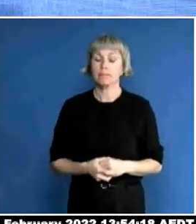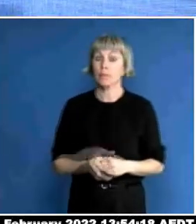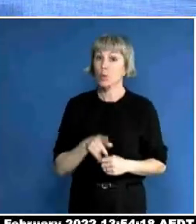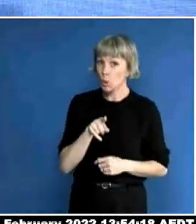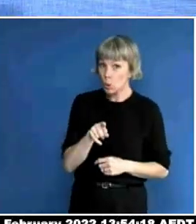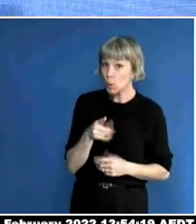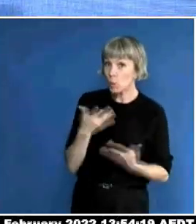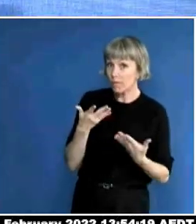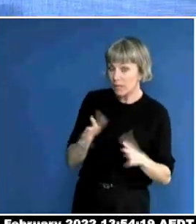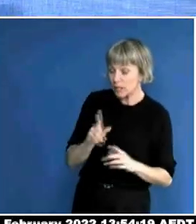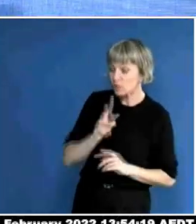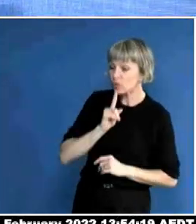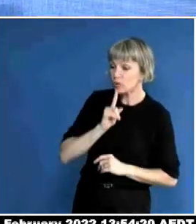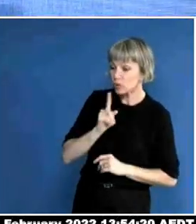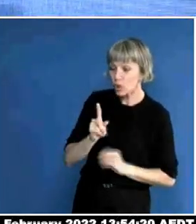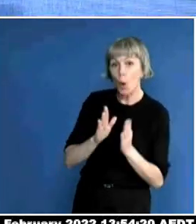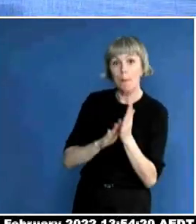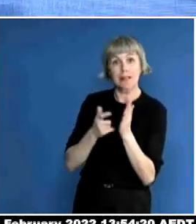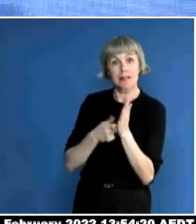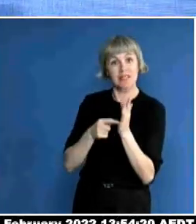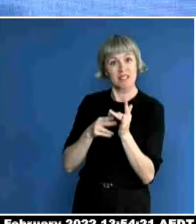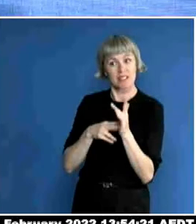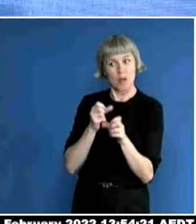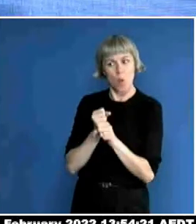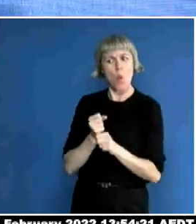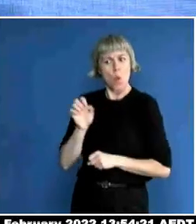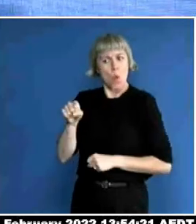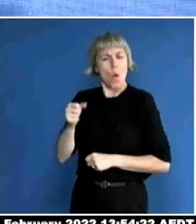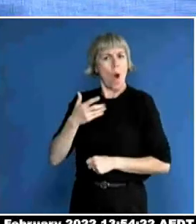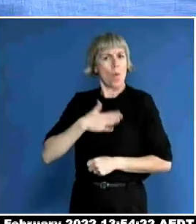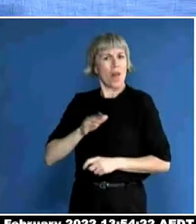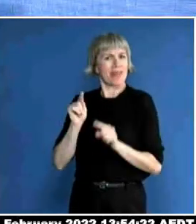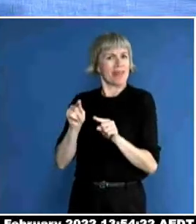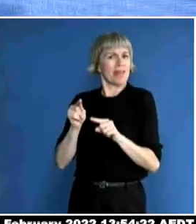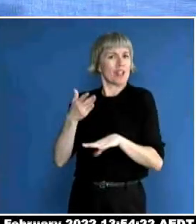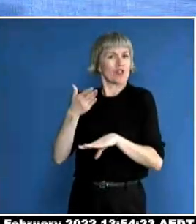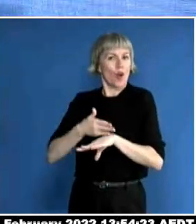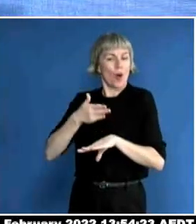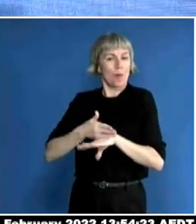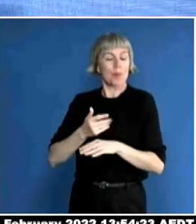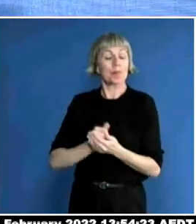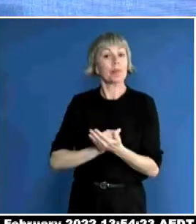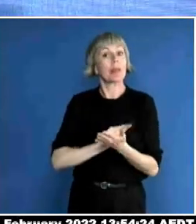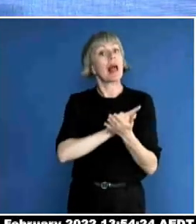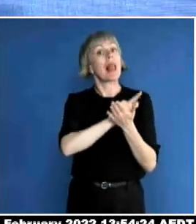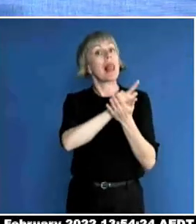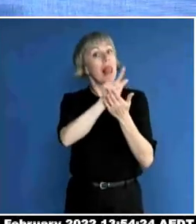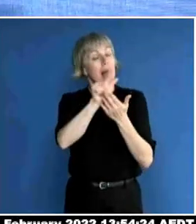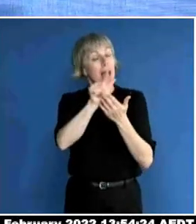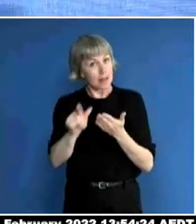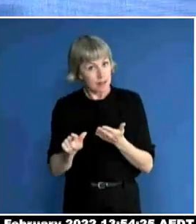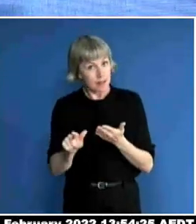later on you received a phone call from someone in human resources who offered you